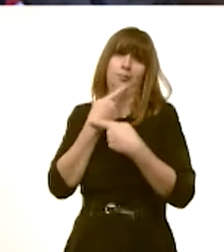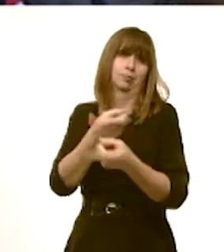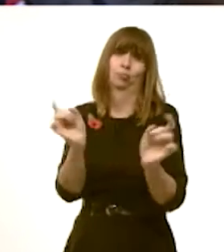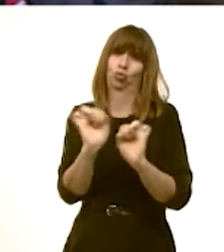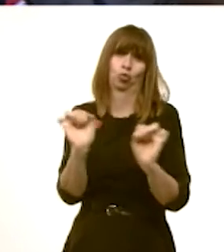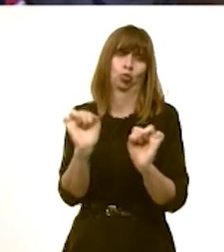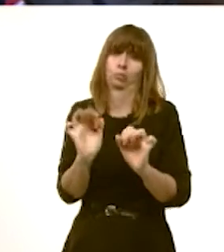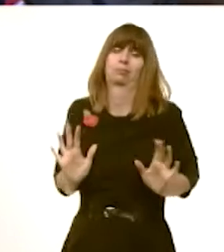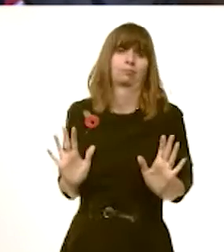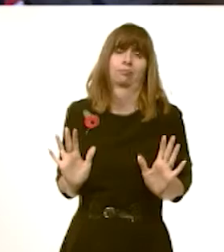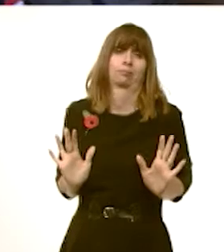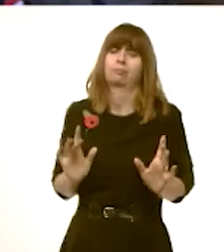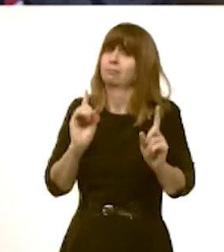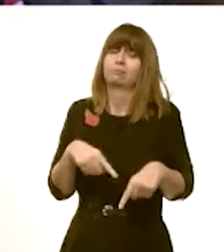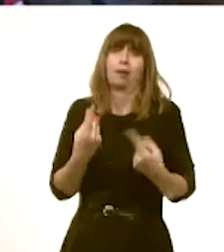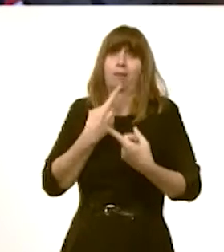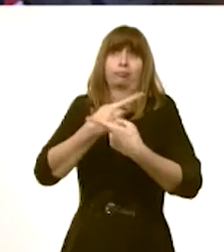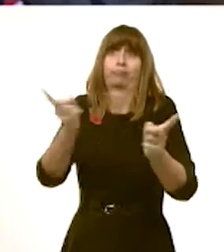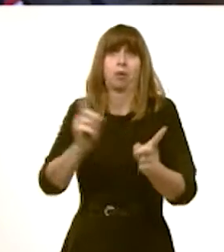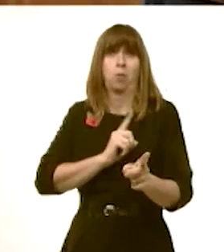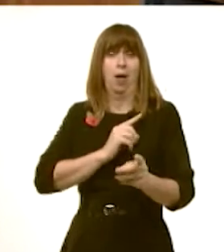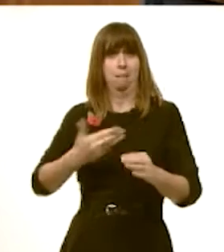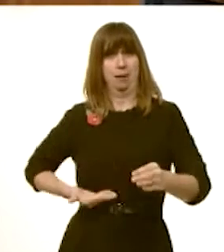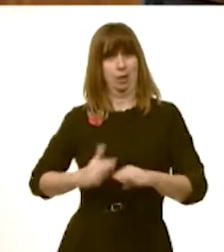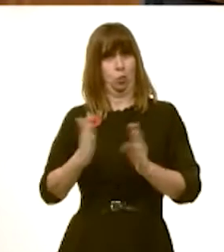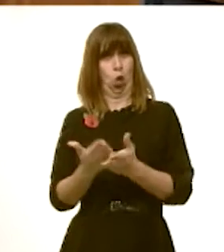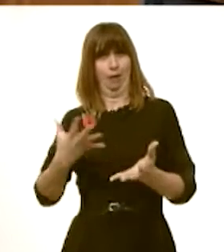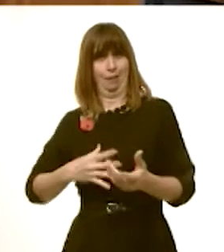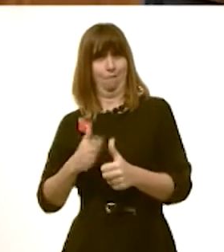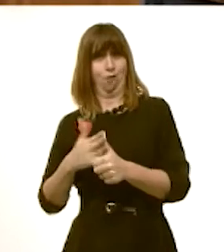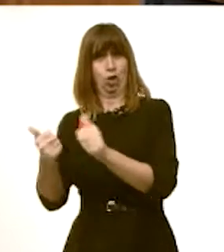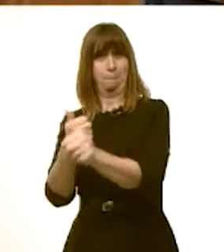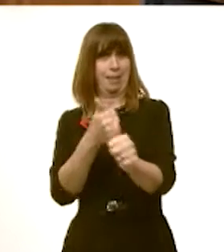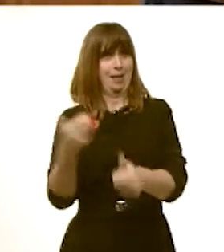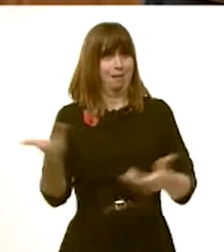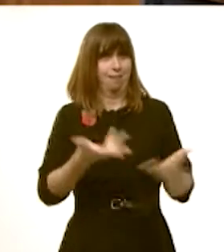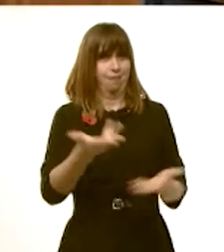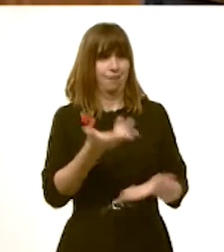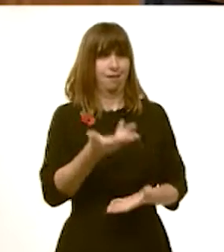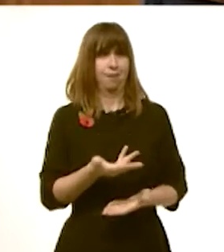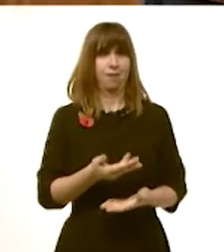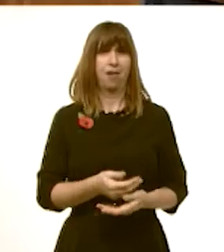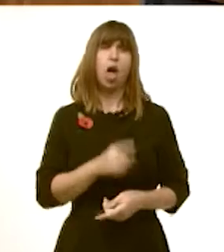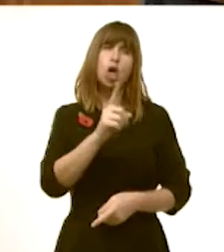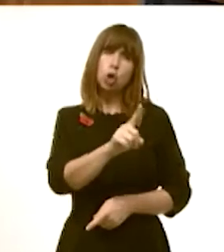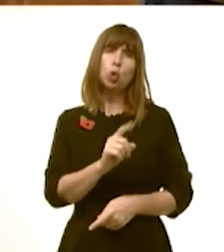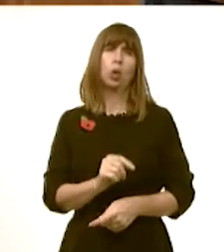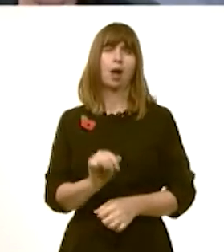That is something that we cannot do in the commercial world. Andrew R.T. Davies: Itís sad that youíre being so evasive on this, First Minister.